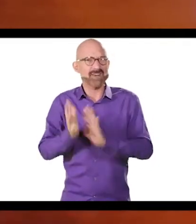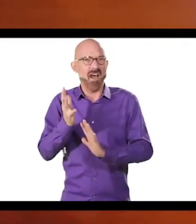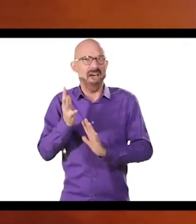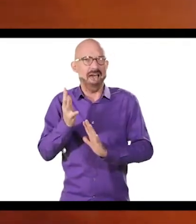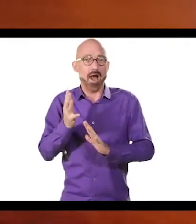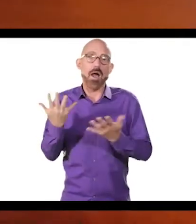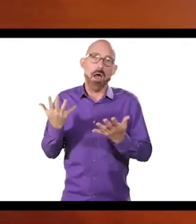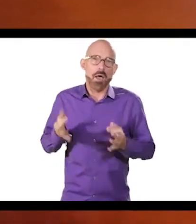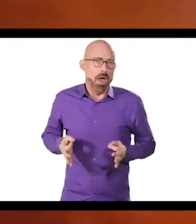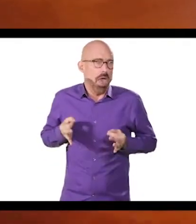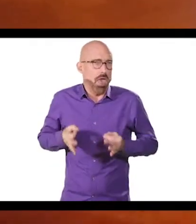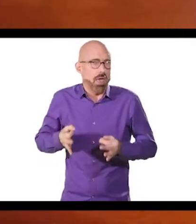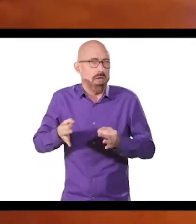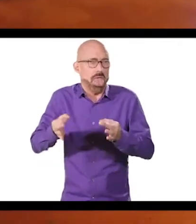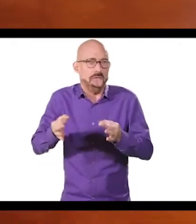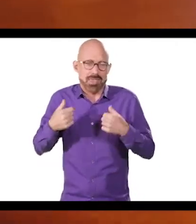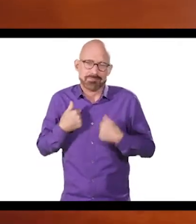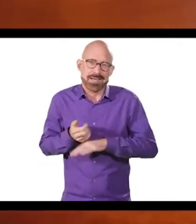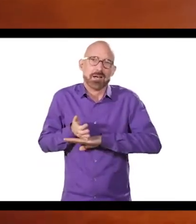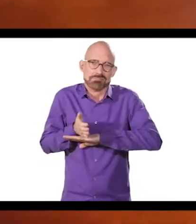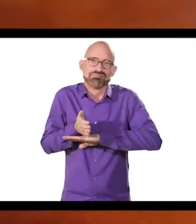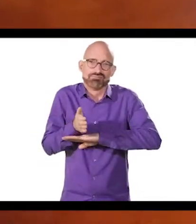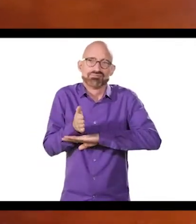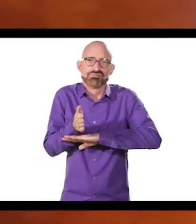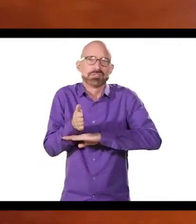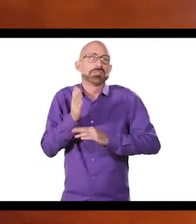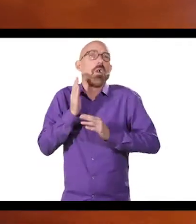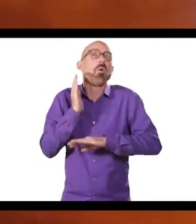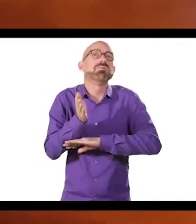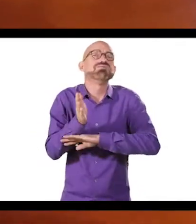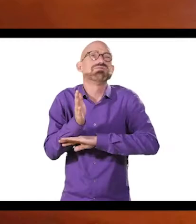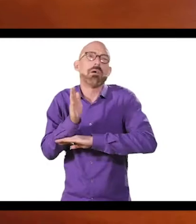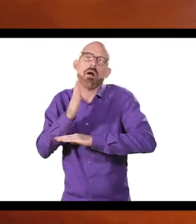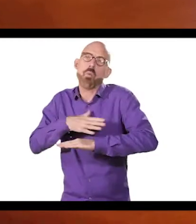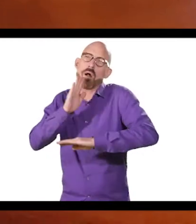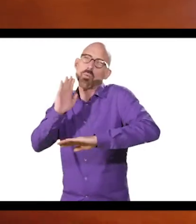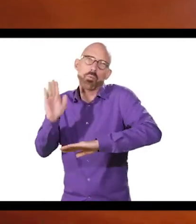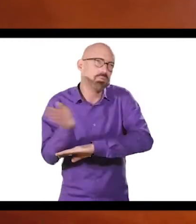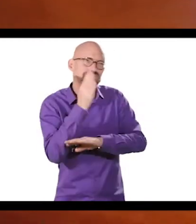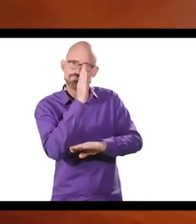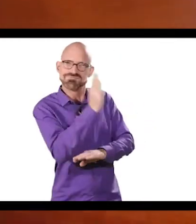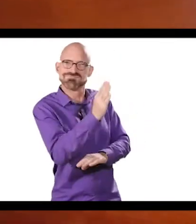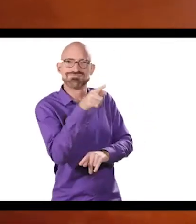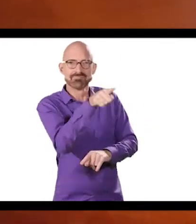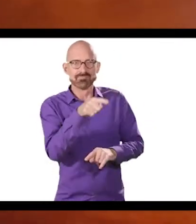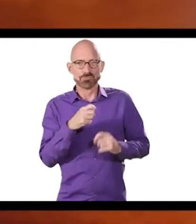the rusty railway tracks steer me right to the striped snugness of your shirt,